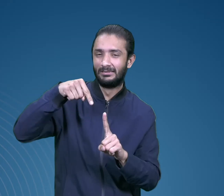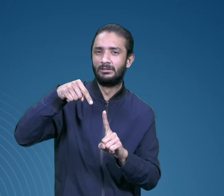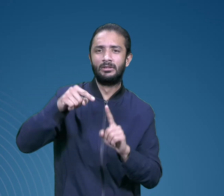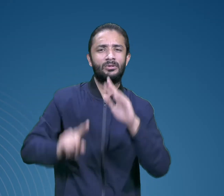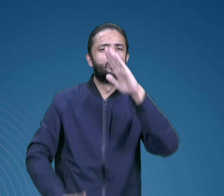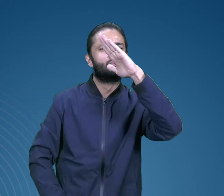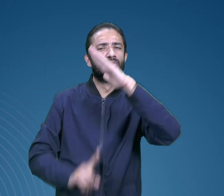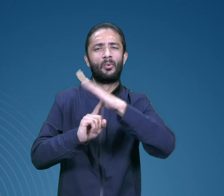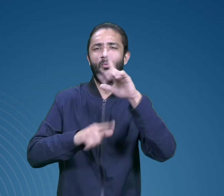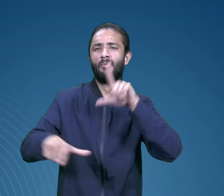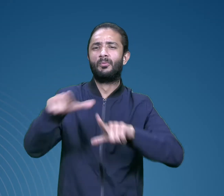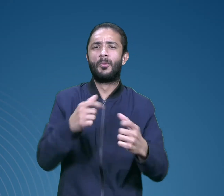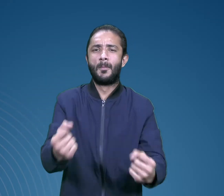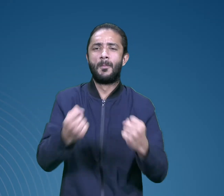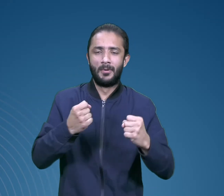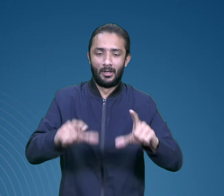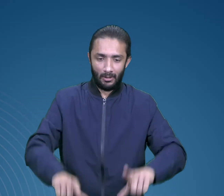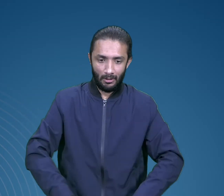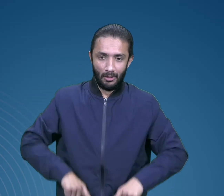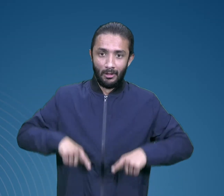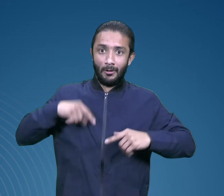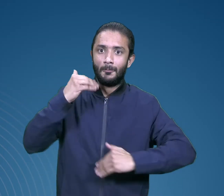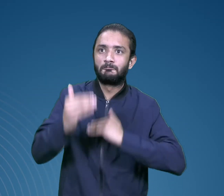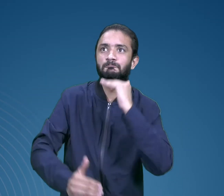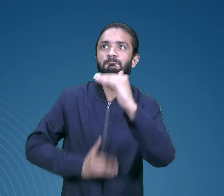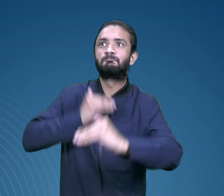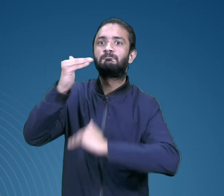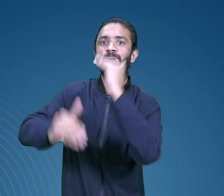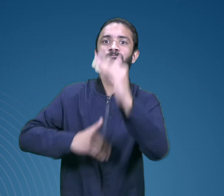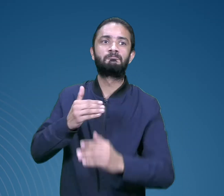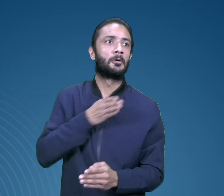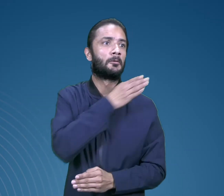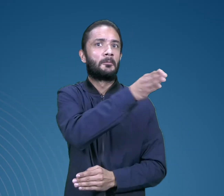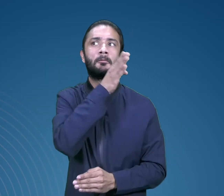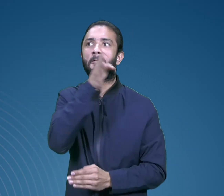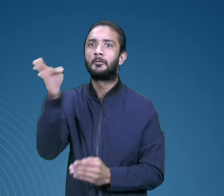Language development during the critical period is the foundation for navigating education,